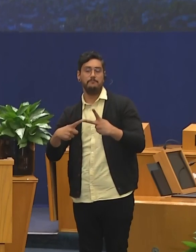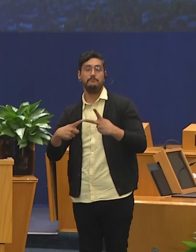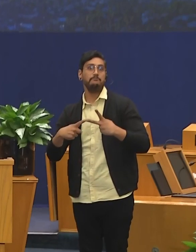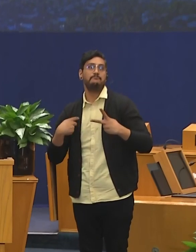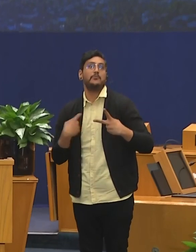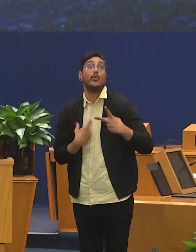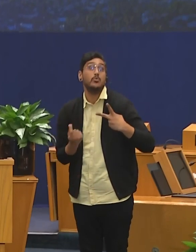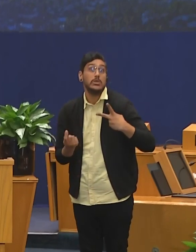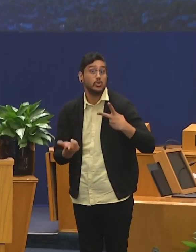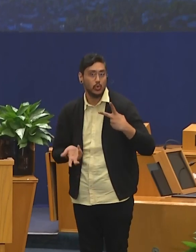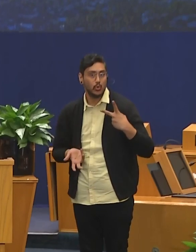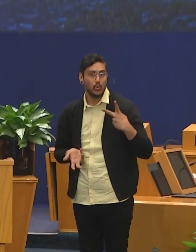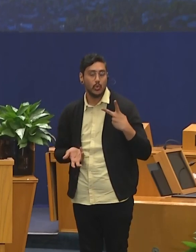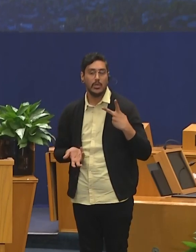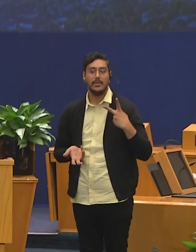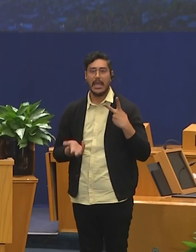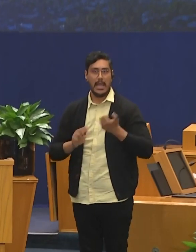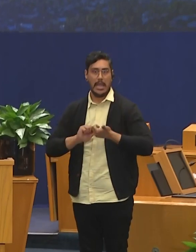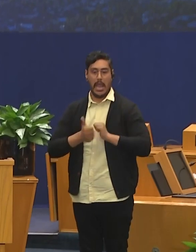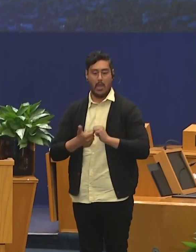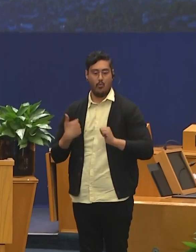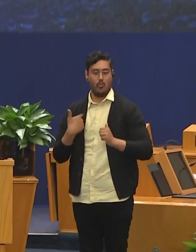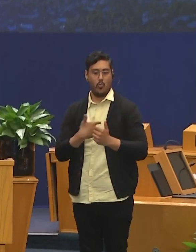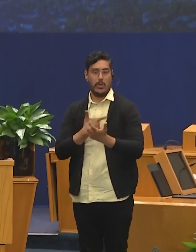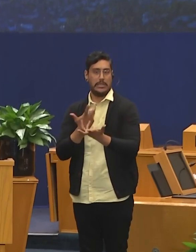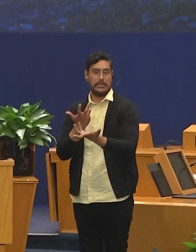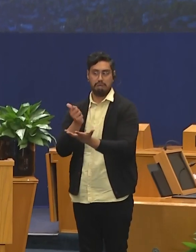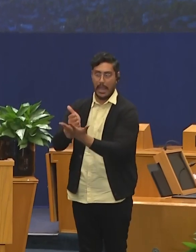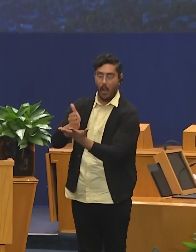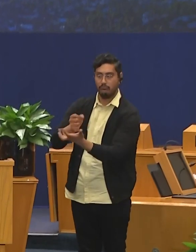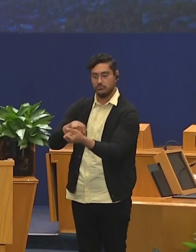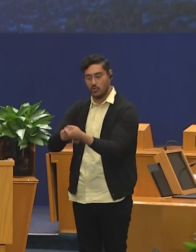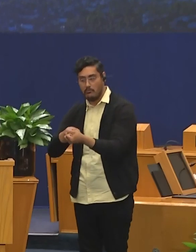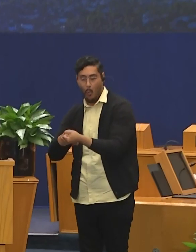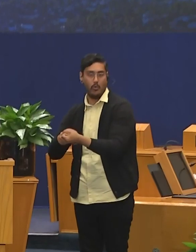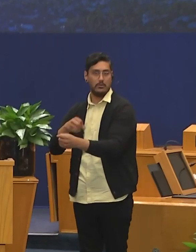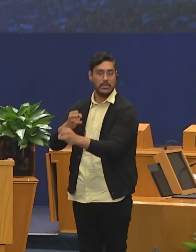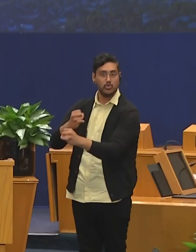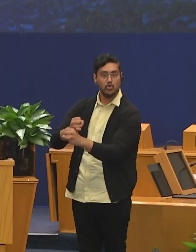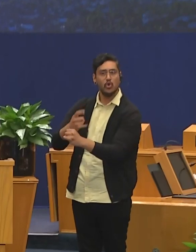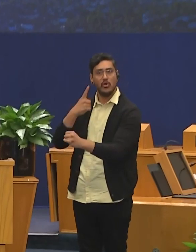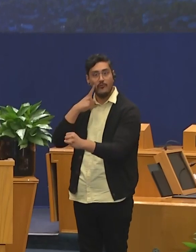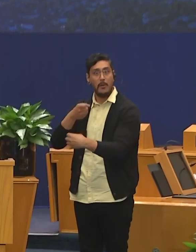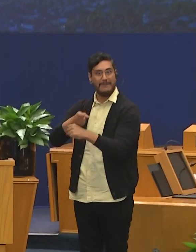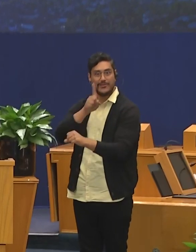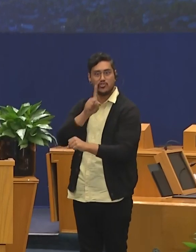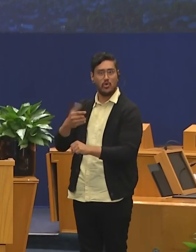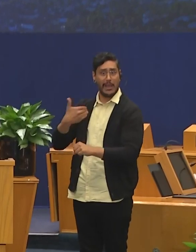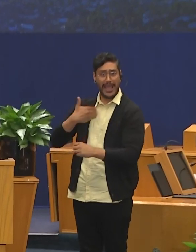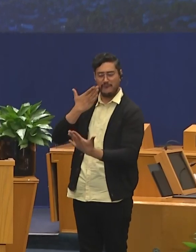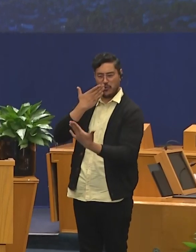úSECOND PART OF THE QUESTION, WHICH IS WHAT DO WE DO? AND HOW ARE WE SUPPORTING